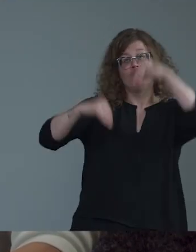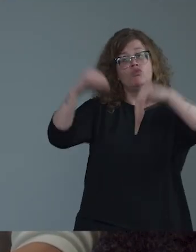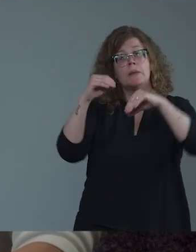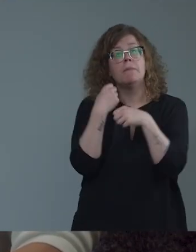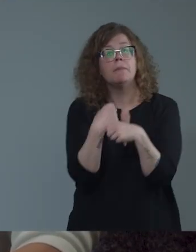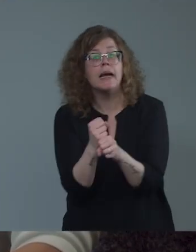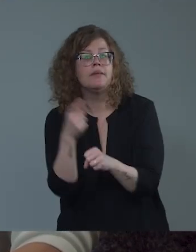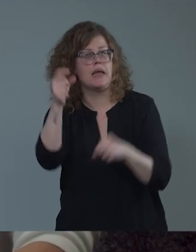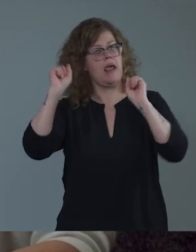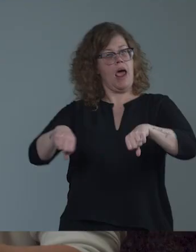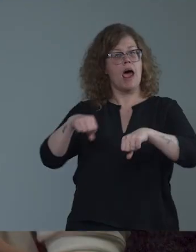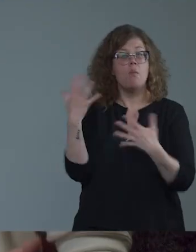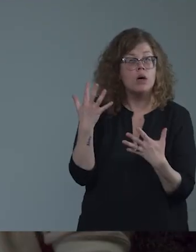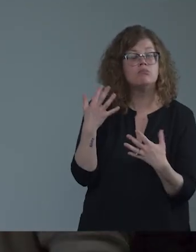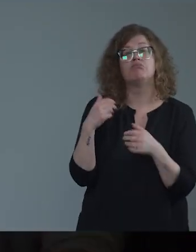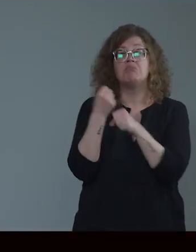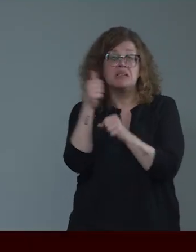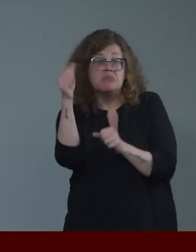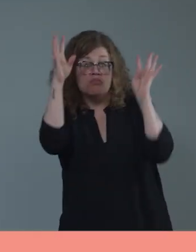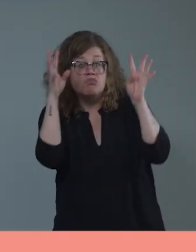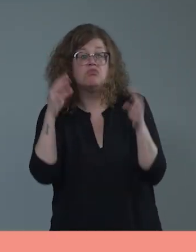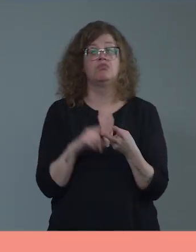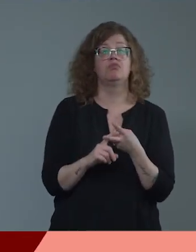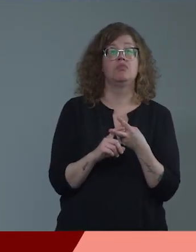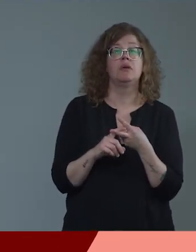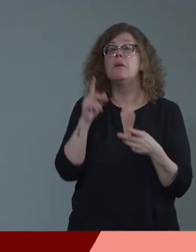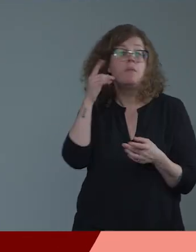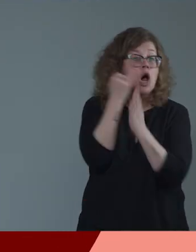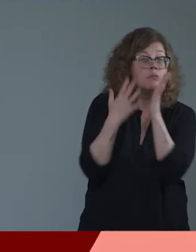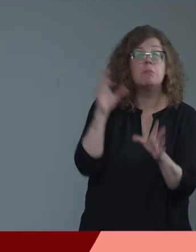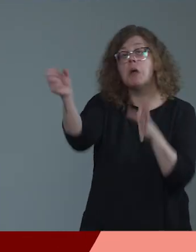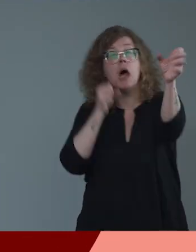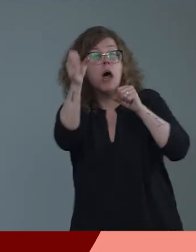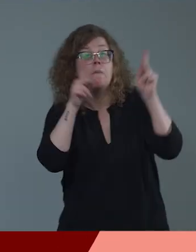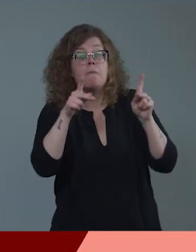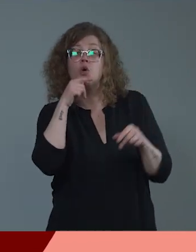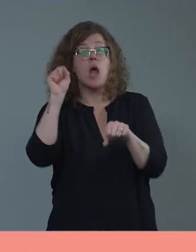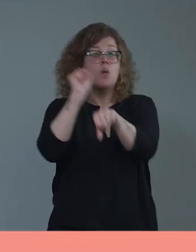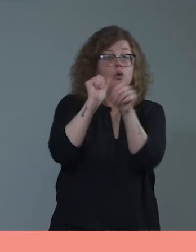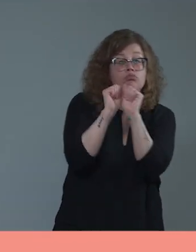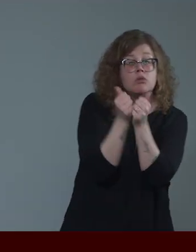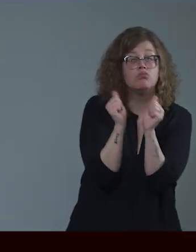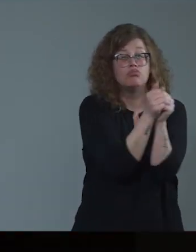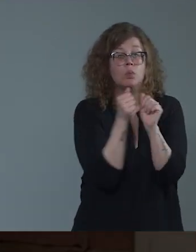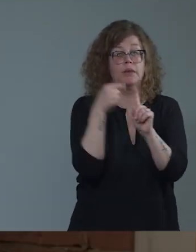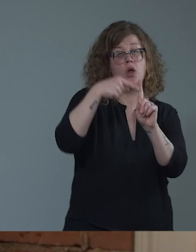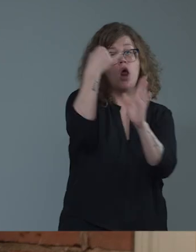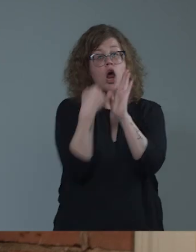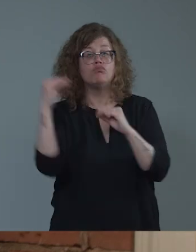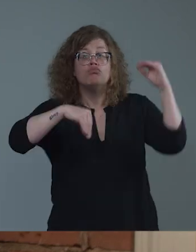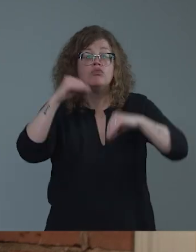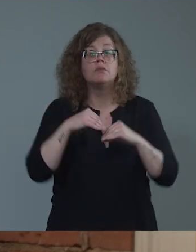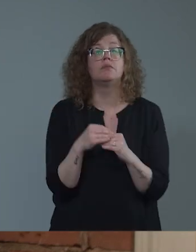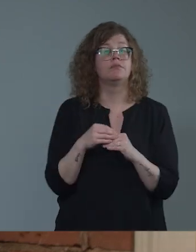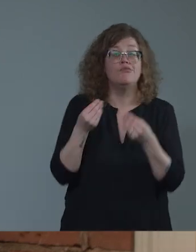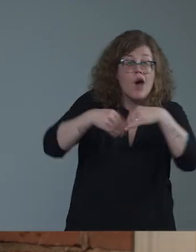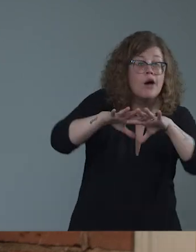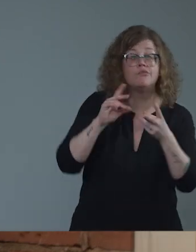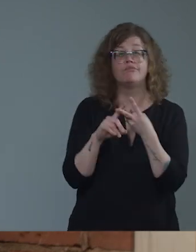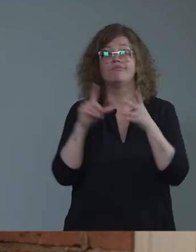available to you now become even more amazing. When we get into step four, implementation,